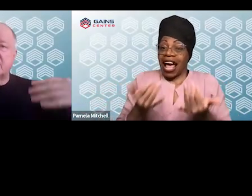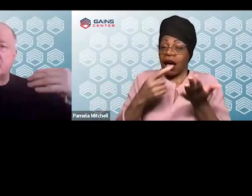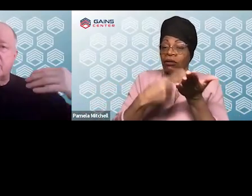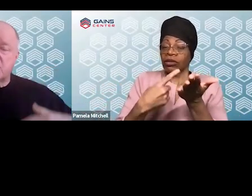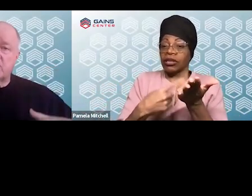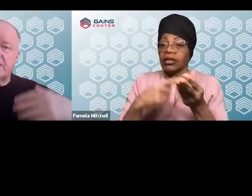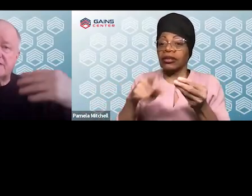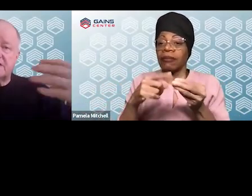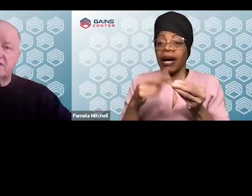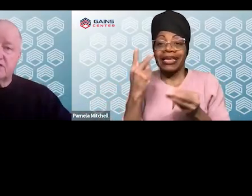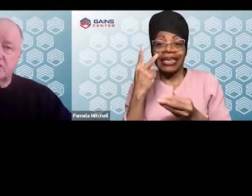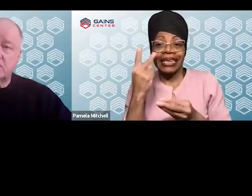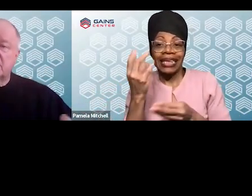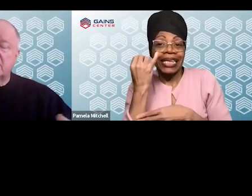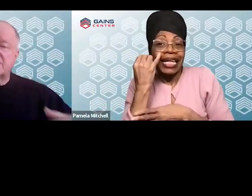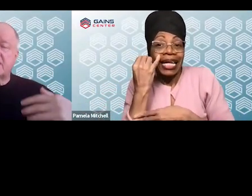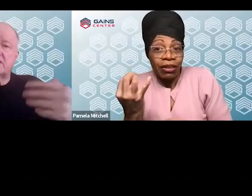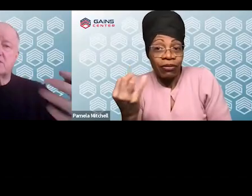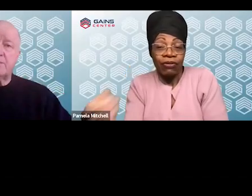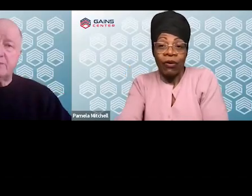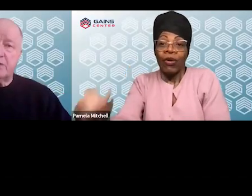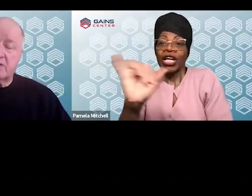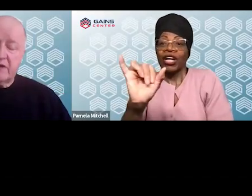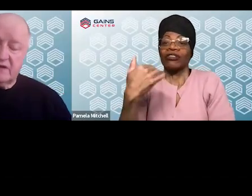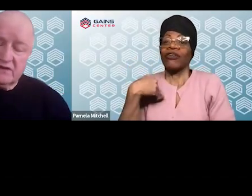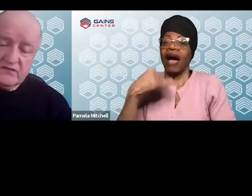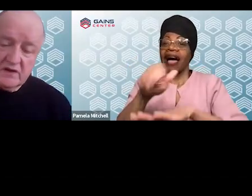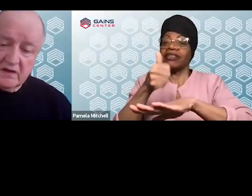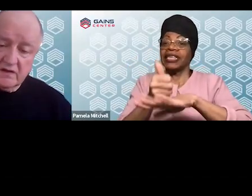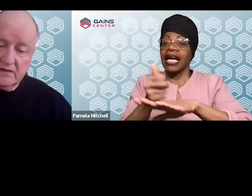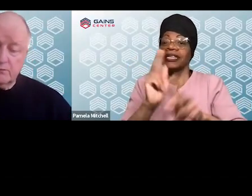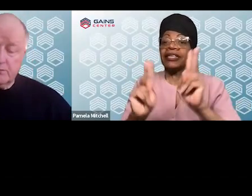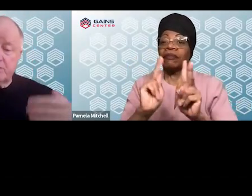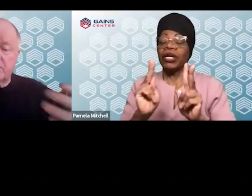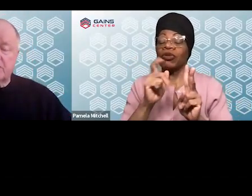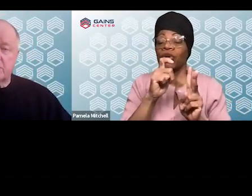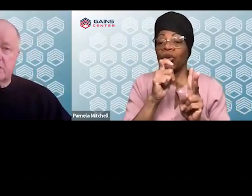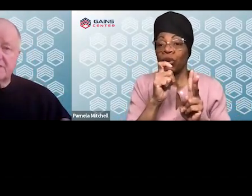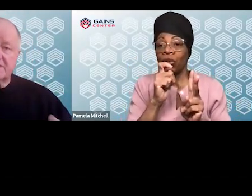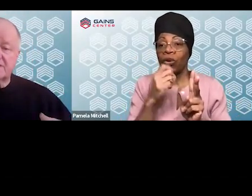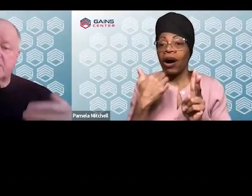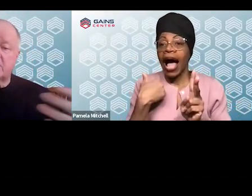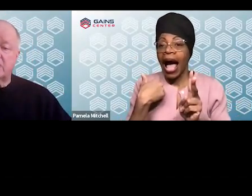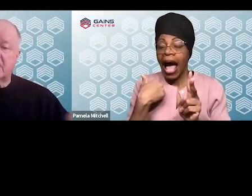seeing if we can move this into settings where people with criminal justice involvement